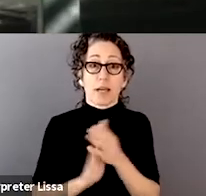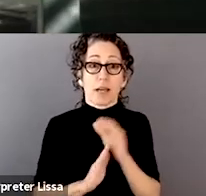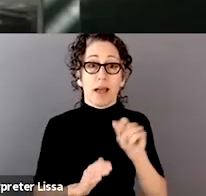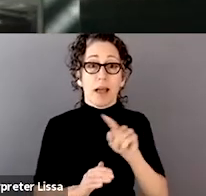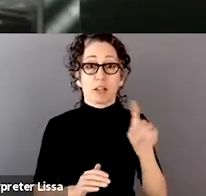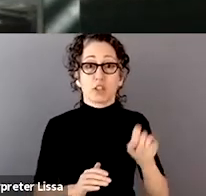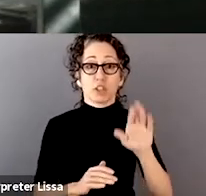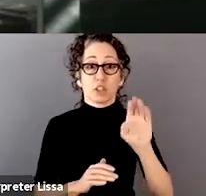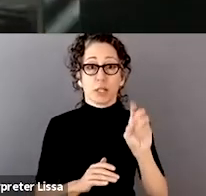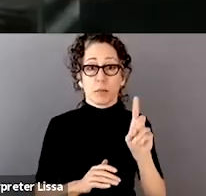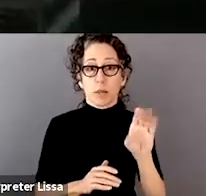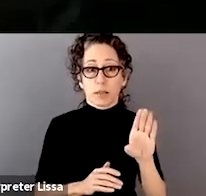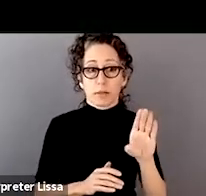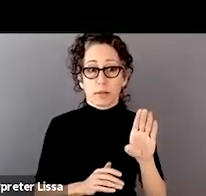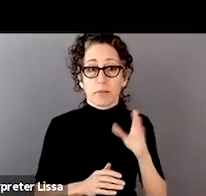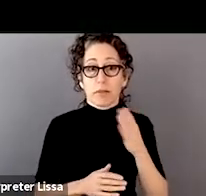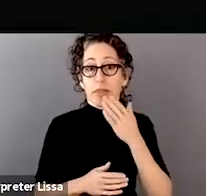Thanks for your attention.